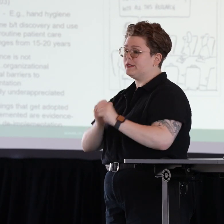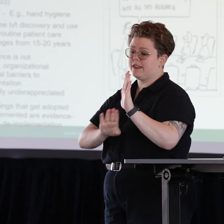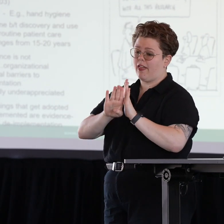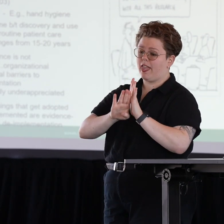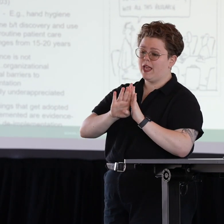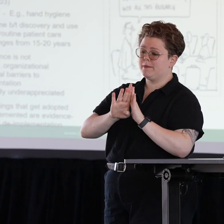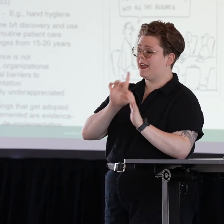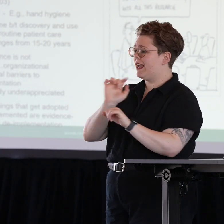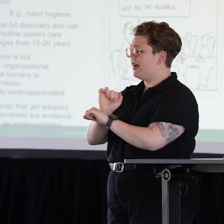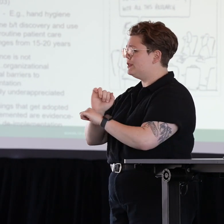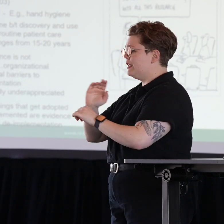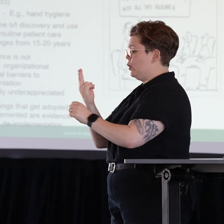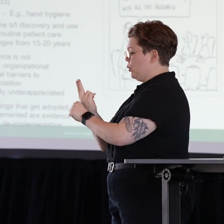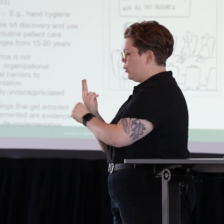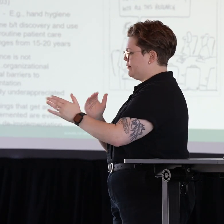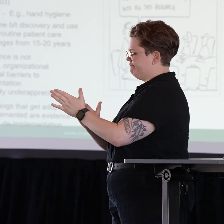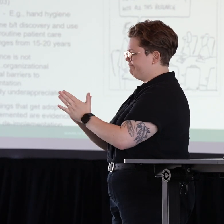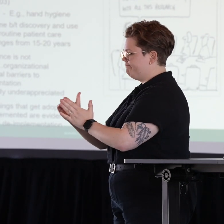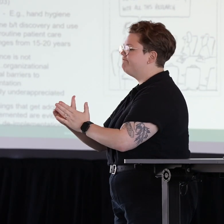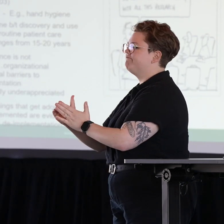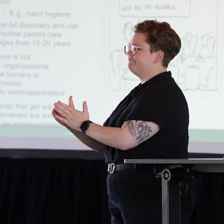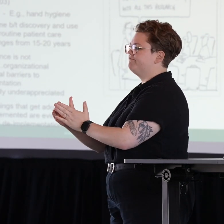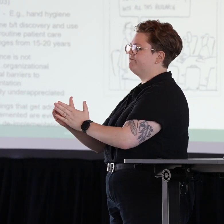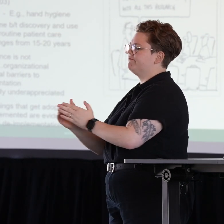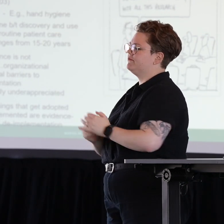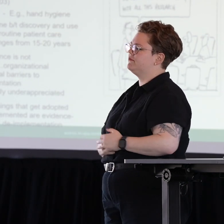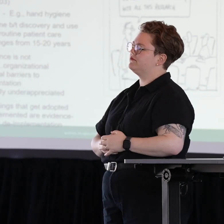begin to get used on a routine basis. So many of these programs